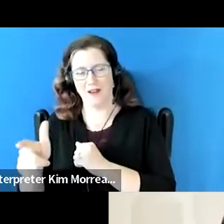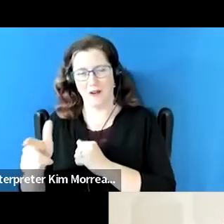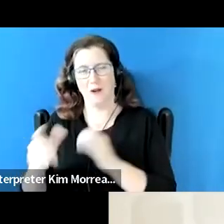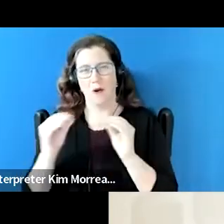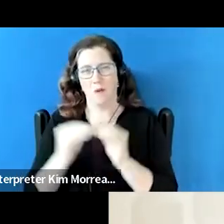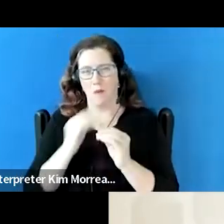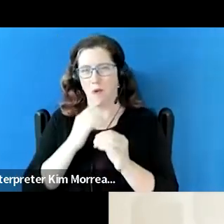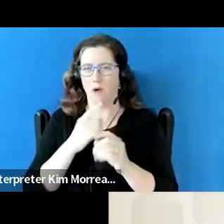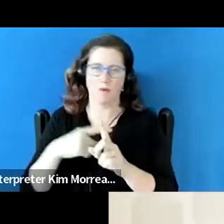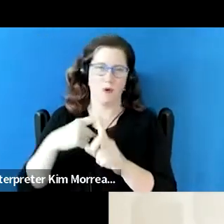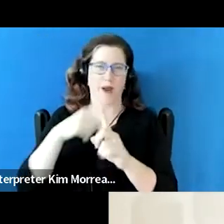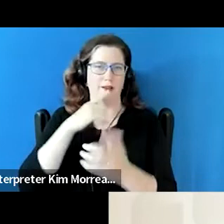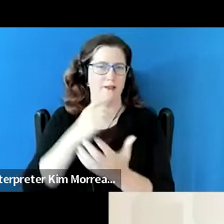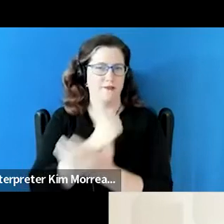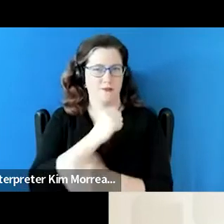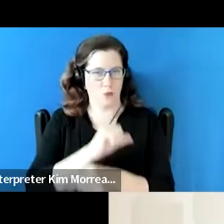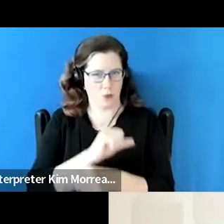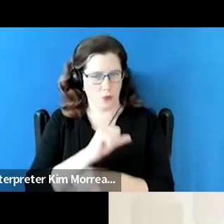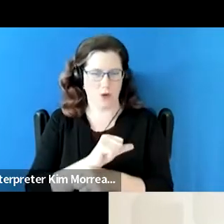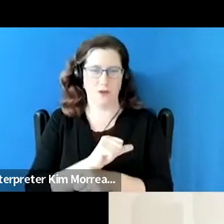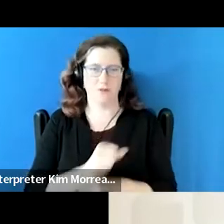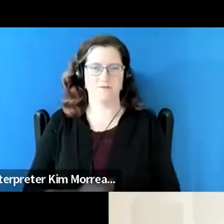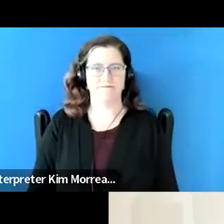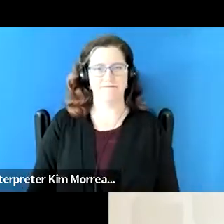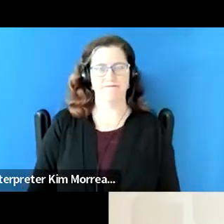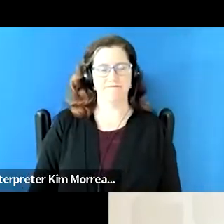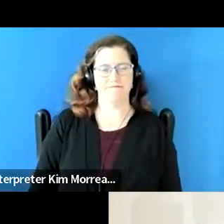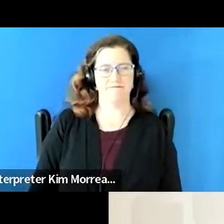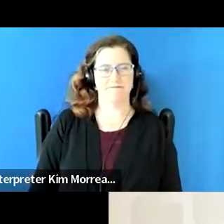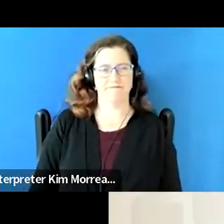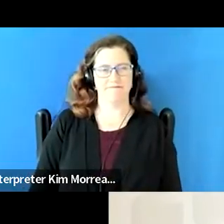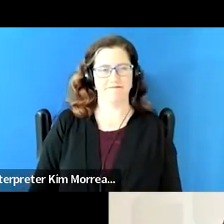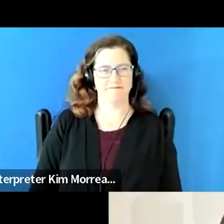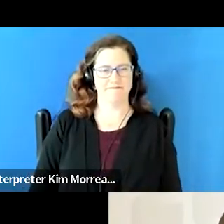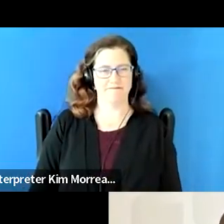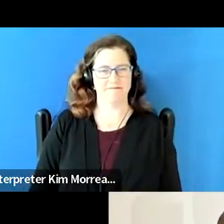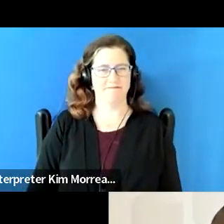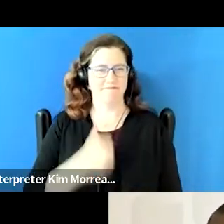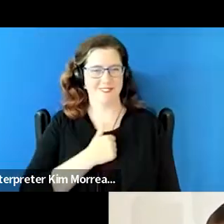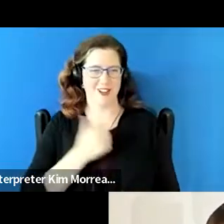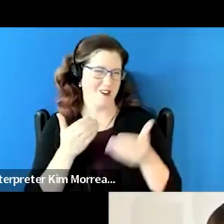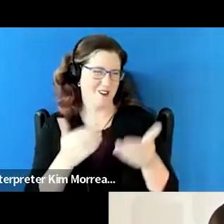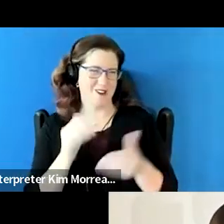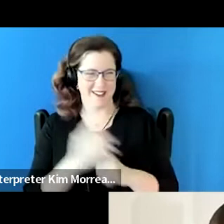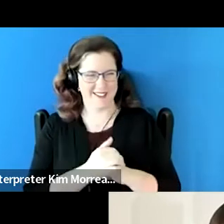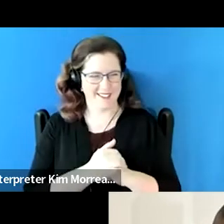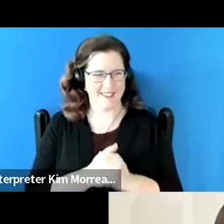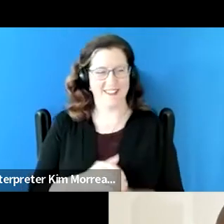And so it's spending the time saves the time. Sorry Peggy, go ahead. Yeah, no, I think that's a good point.